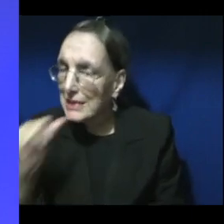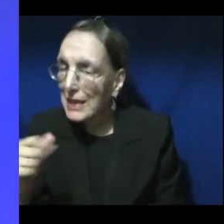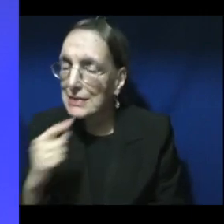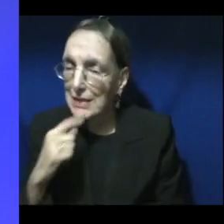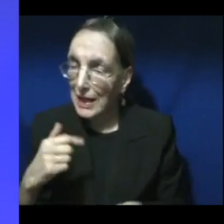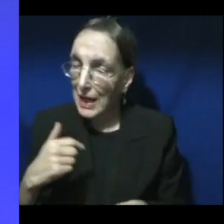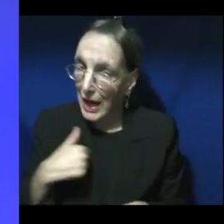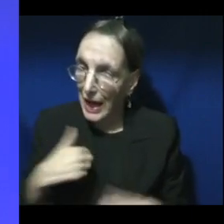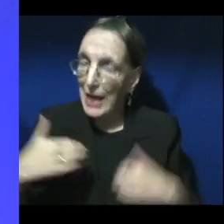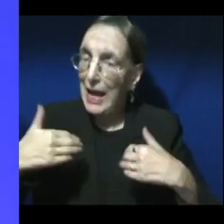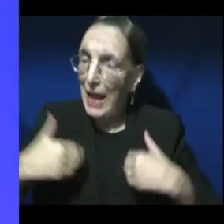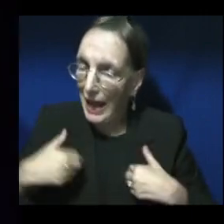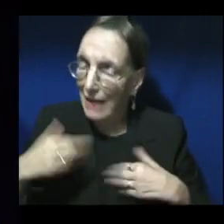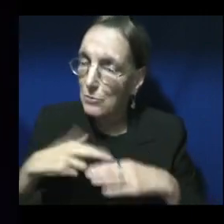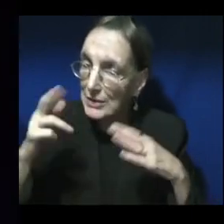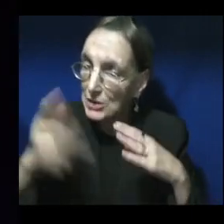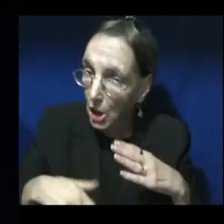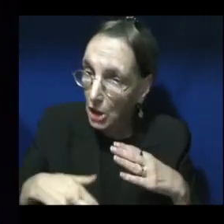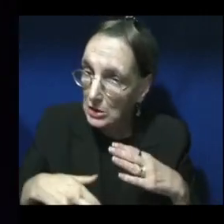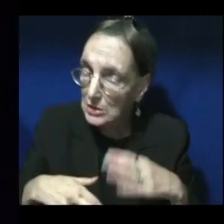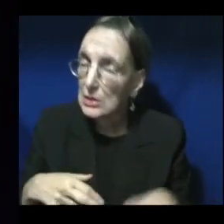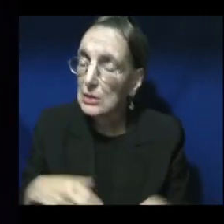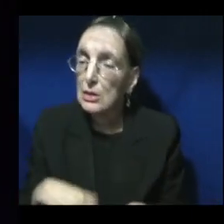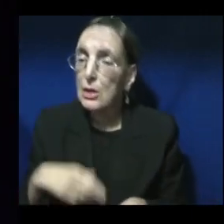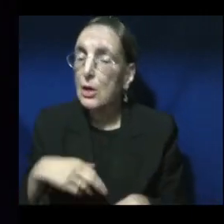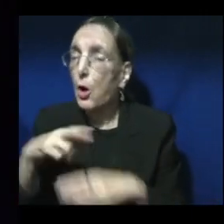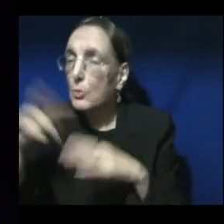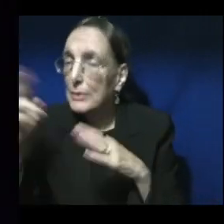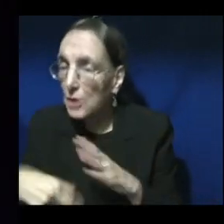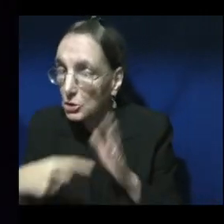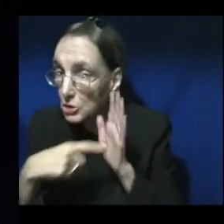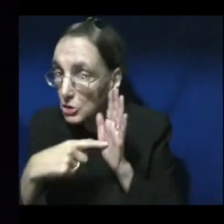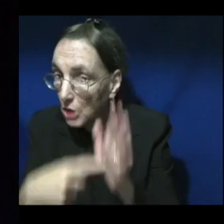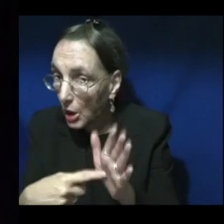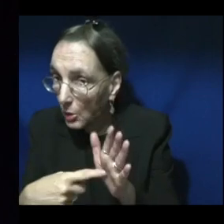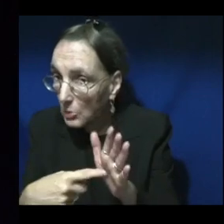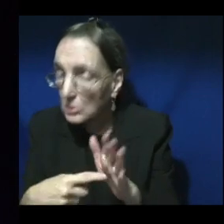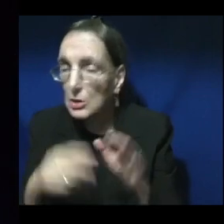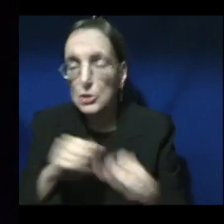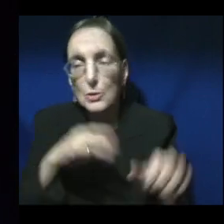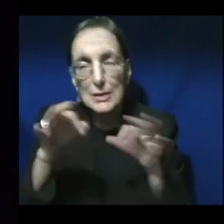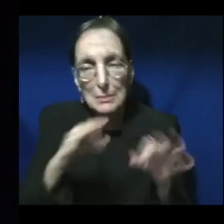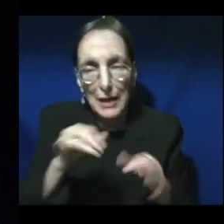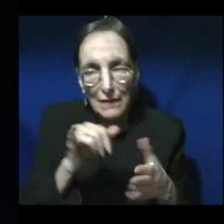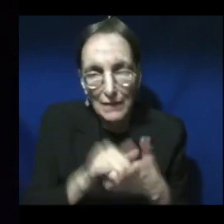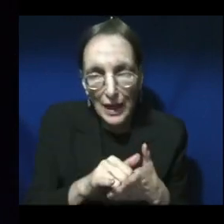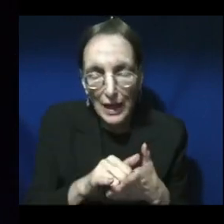you can explain that…. I just want to also, very quickly, ask is: I heard you talk about